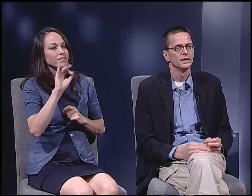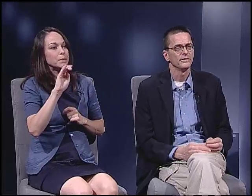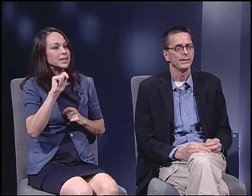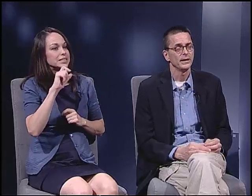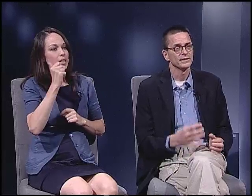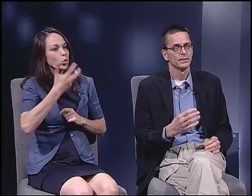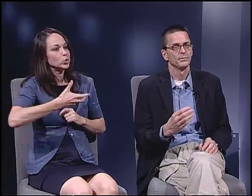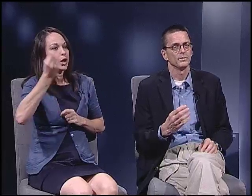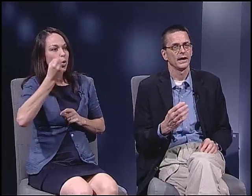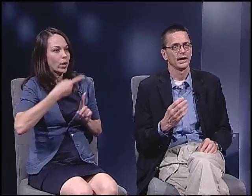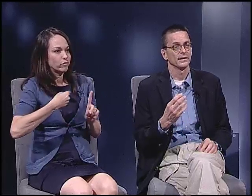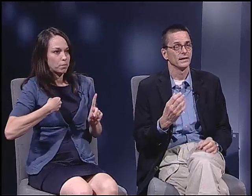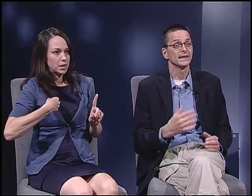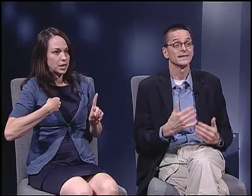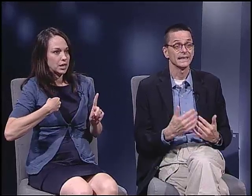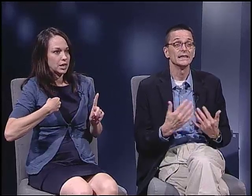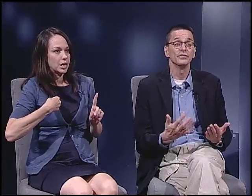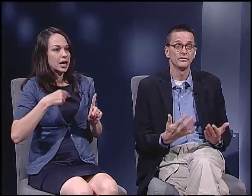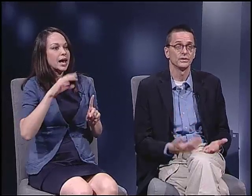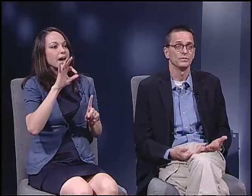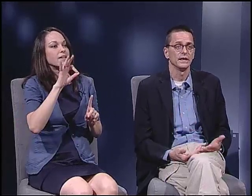Feminism had a lot to give to me